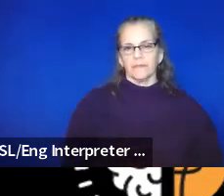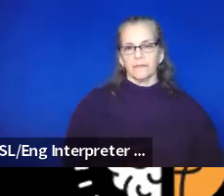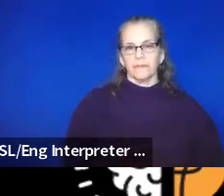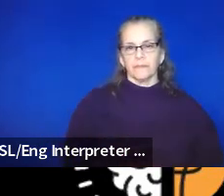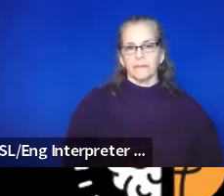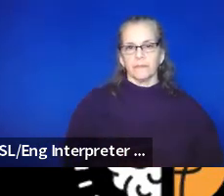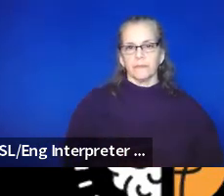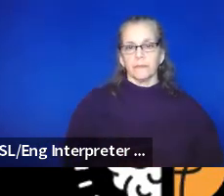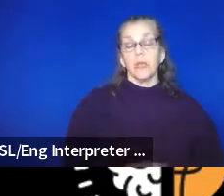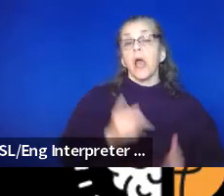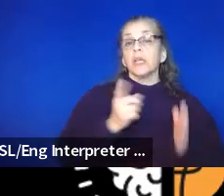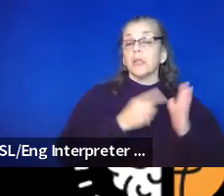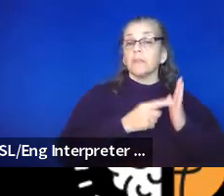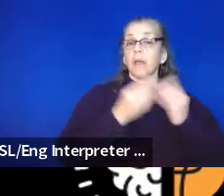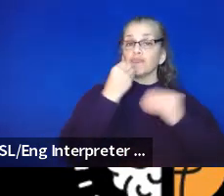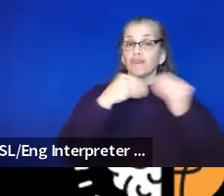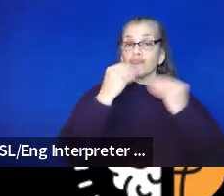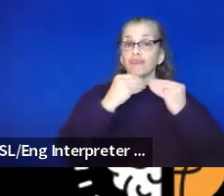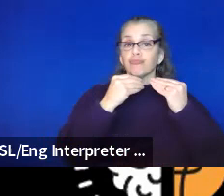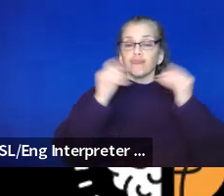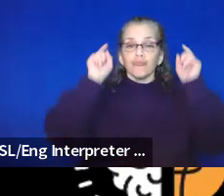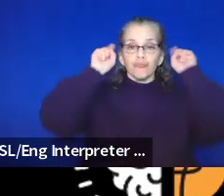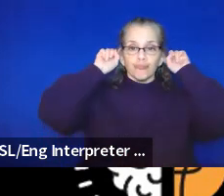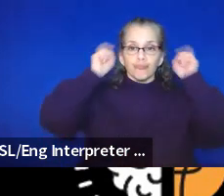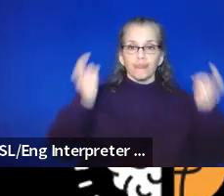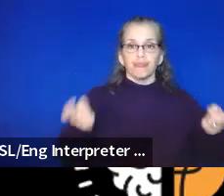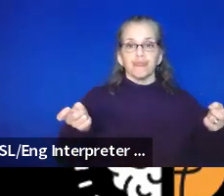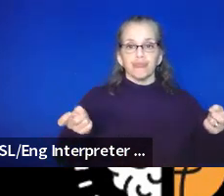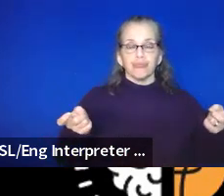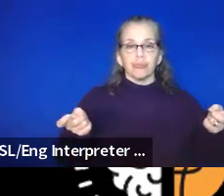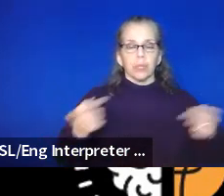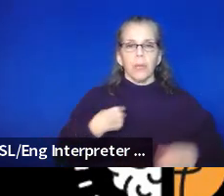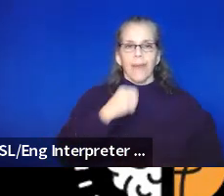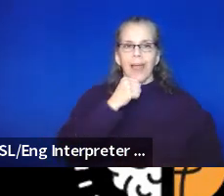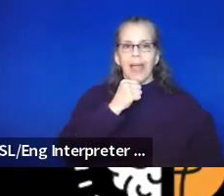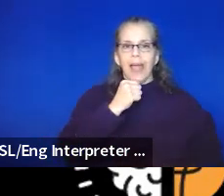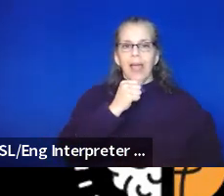dinner sometimes, I'll take my ears off, without telling my guests that I don't think you're